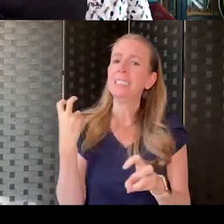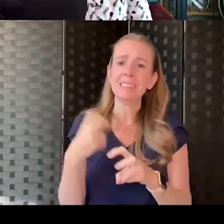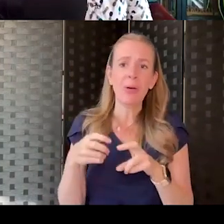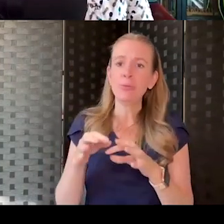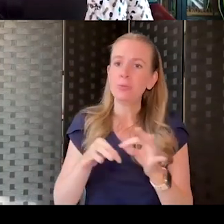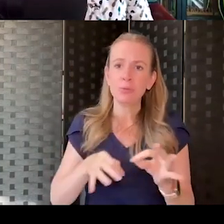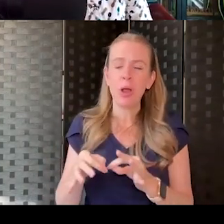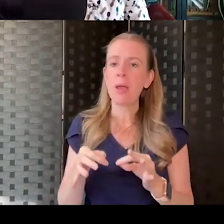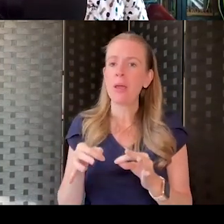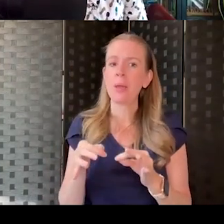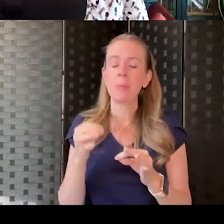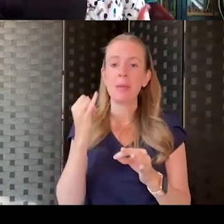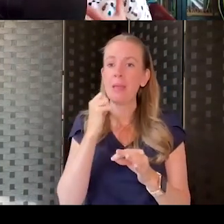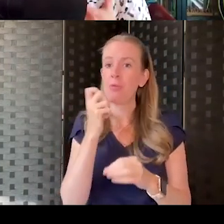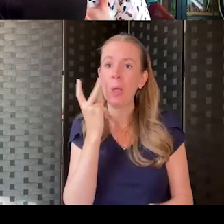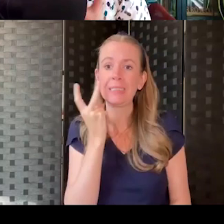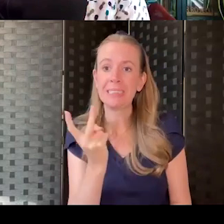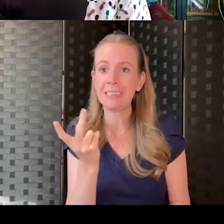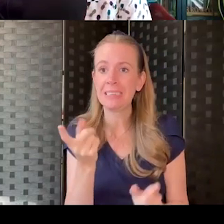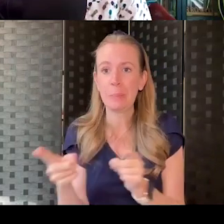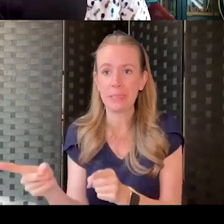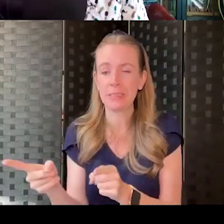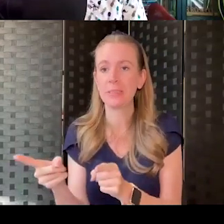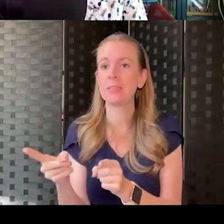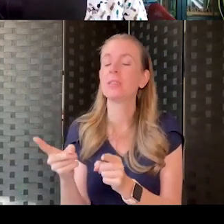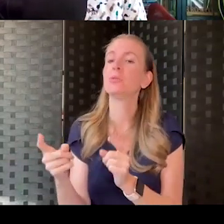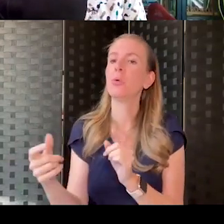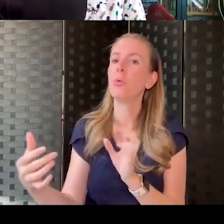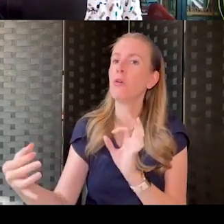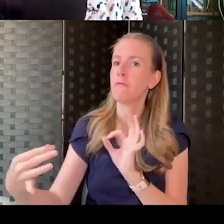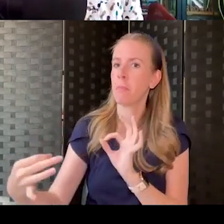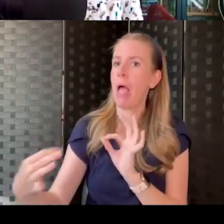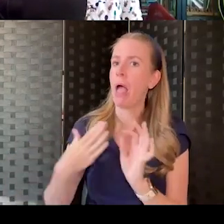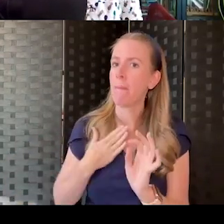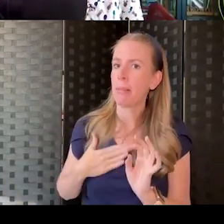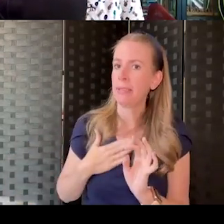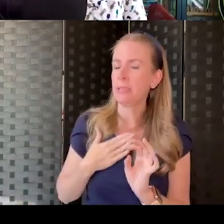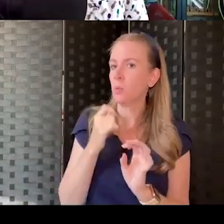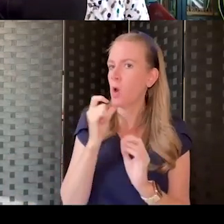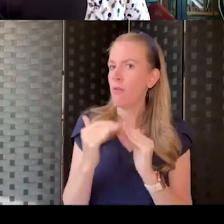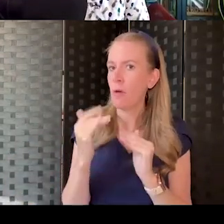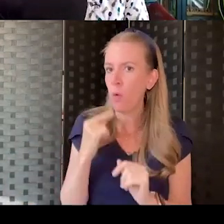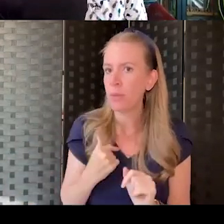you are seeing it in action. So leave some feedback. It would be unfair of me did not